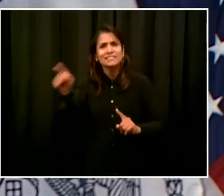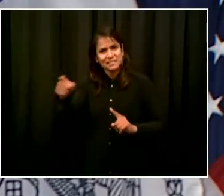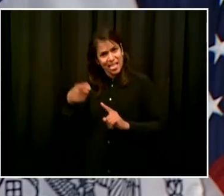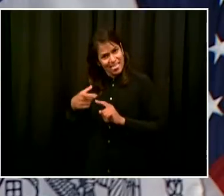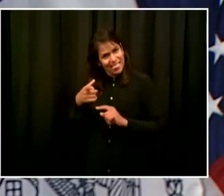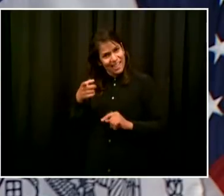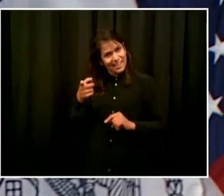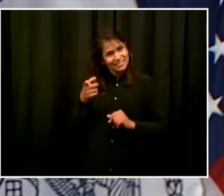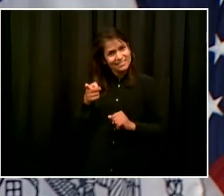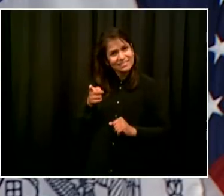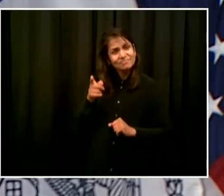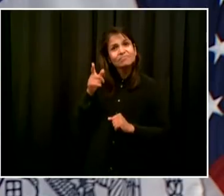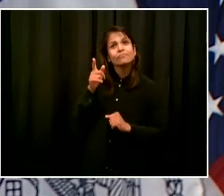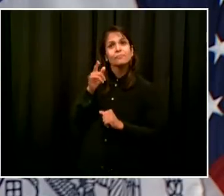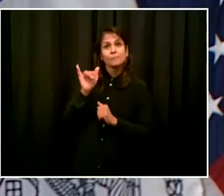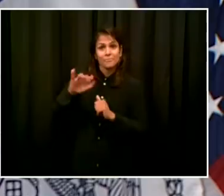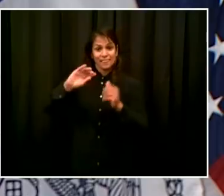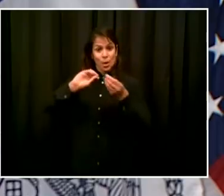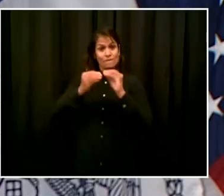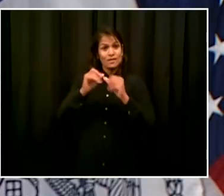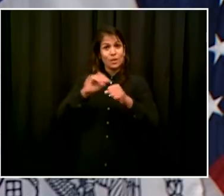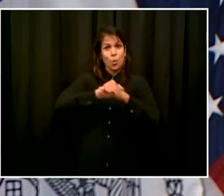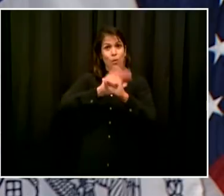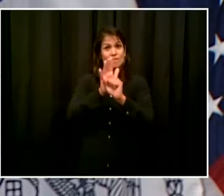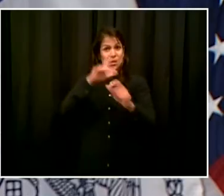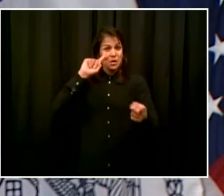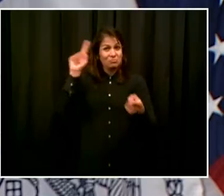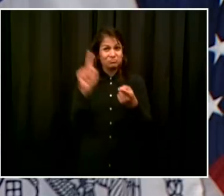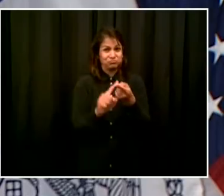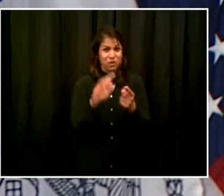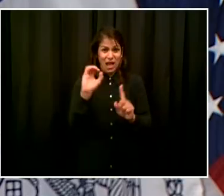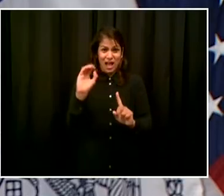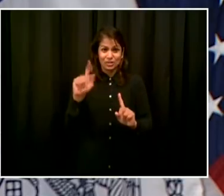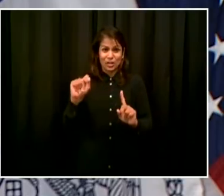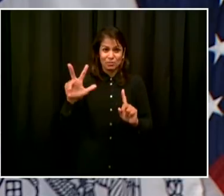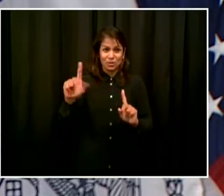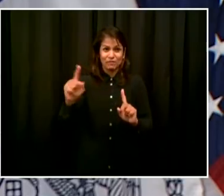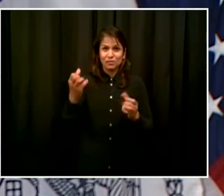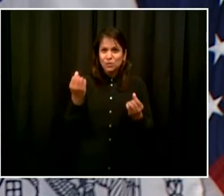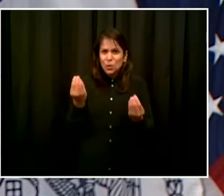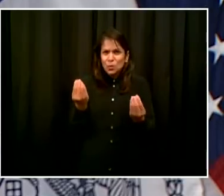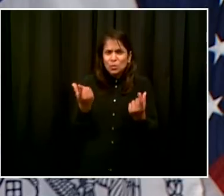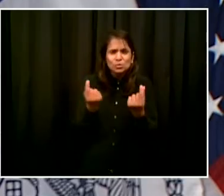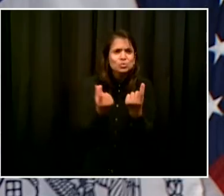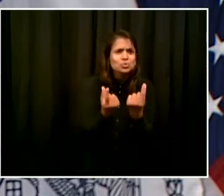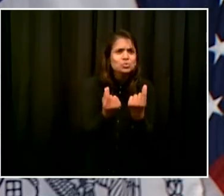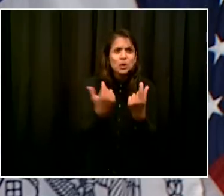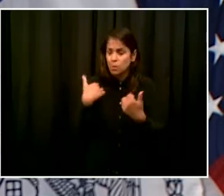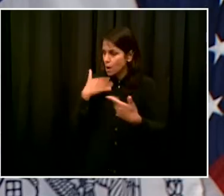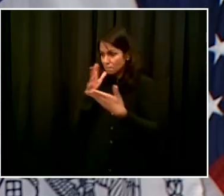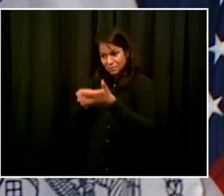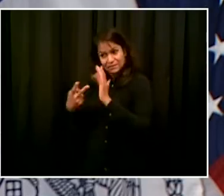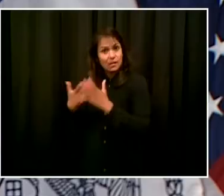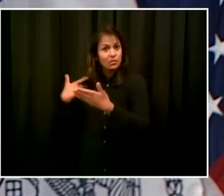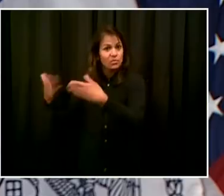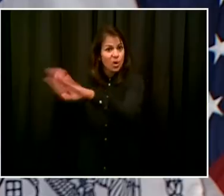AT APPLEBEE'S. THEY Y SAT HE COVID NUMBERS ARE SO LOW THAT BY THEN WE SHOULD BE OKAY. DO YOU AGREE? WELL, LISTNE, I THINK NEW YORK